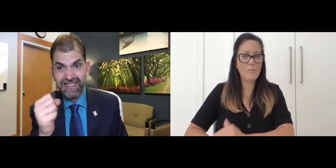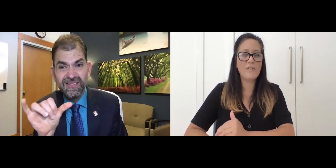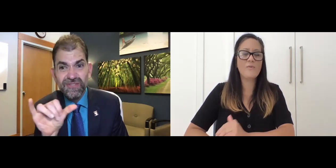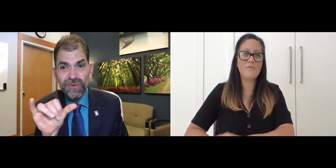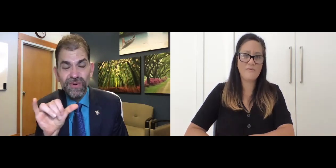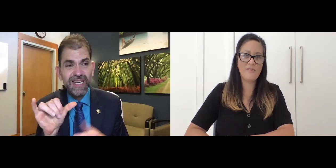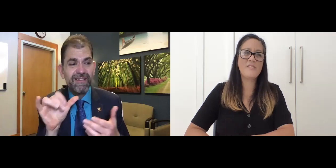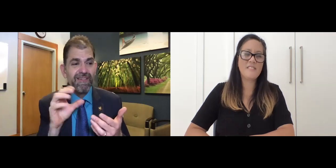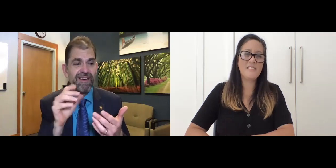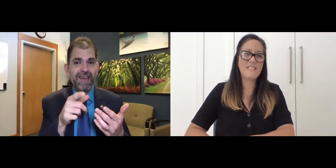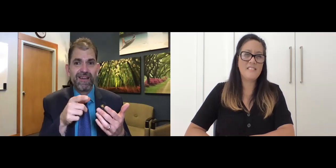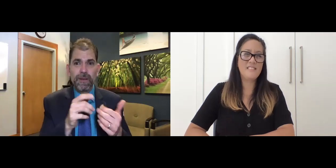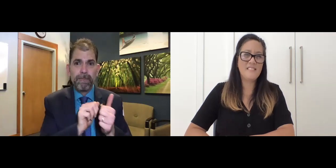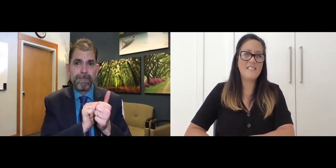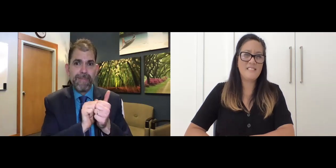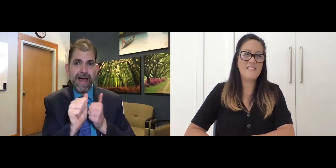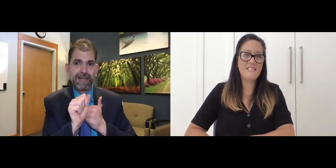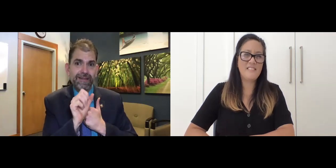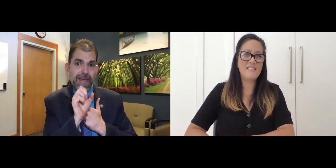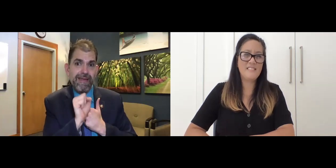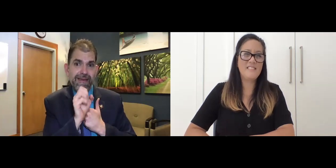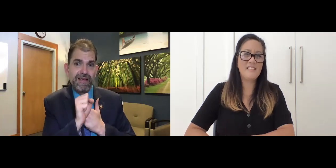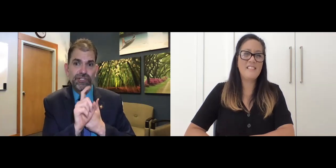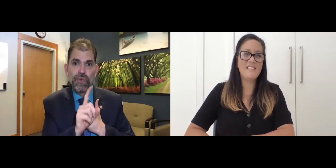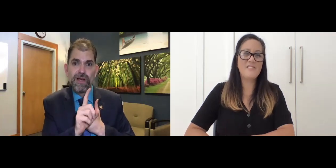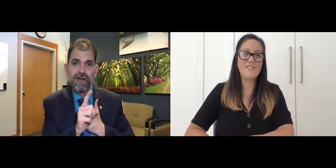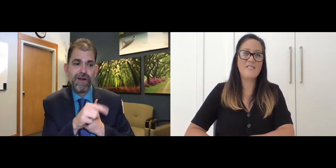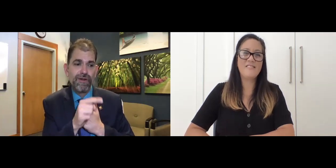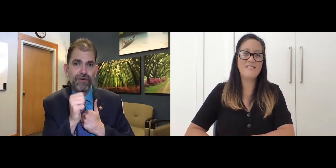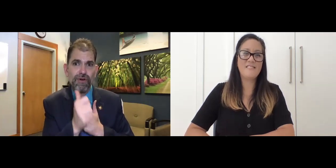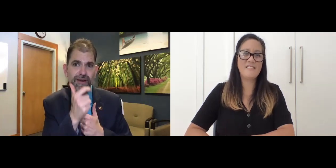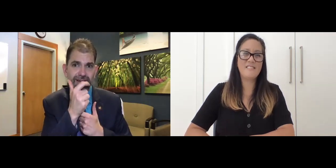their 60s and they were past a point in their